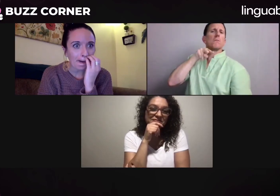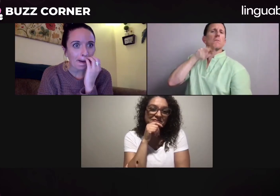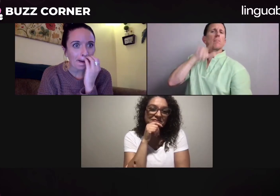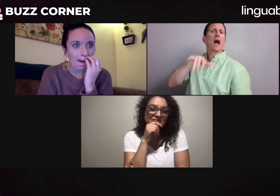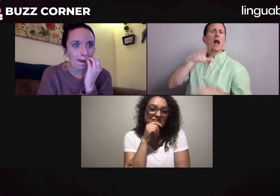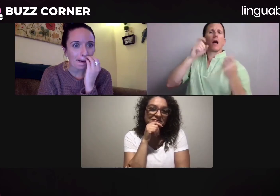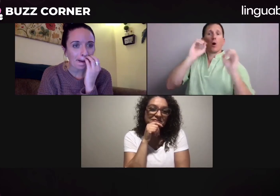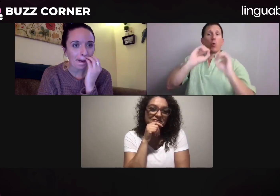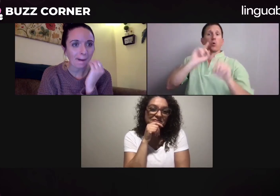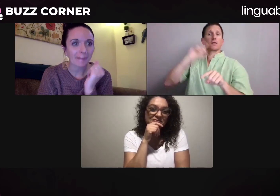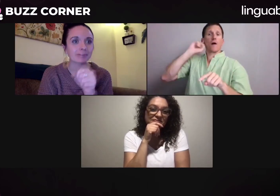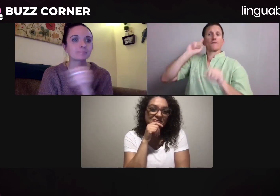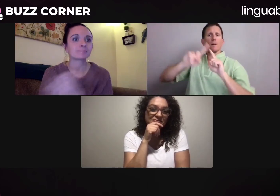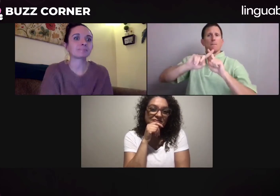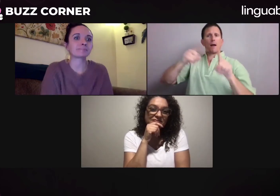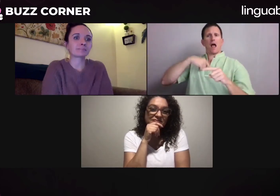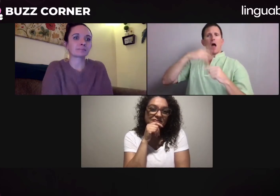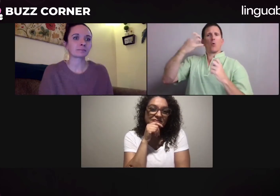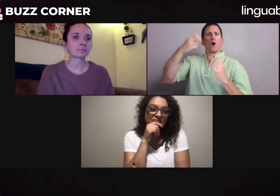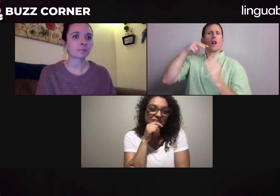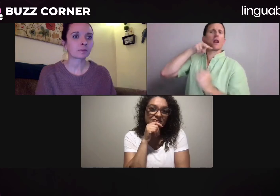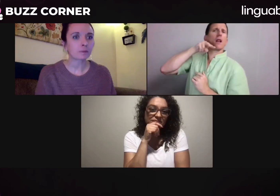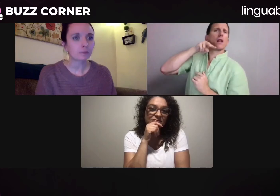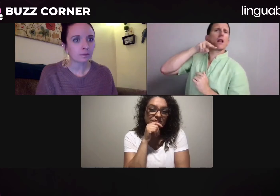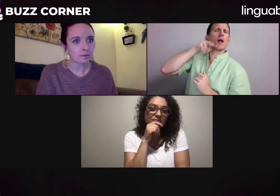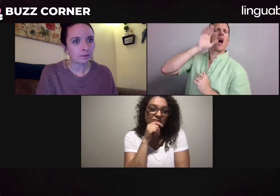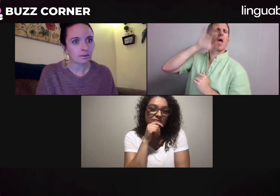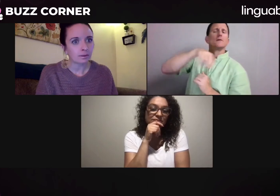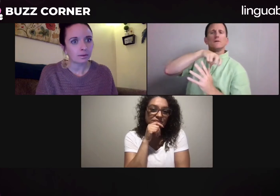you know, I might be interpreting, I might look